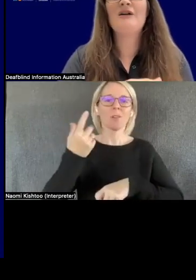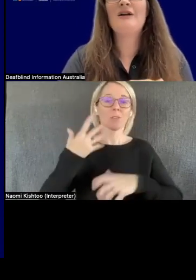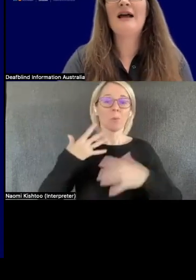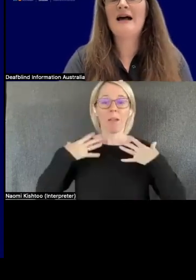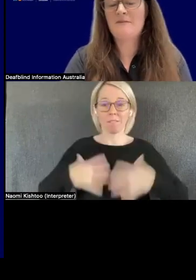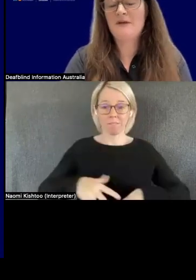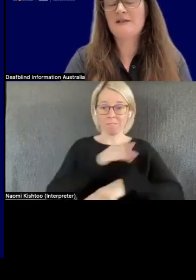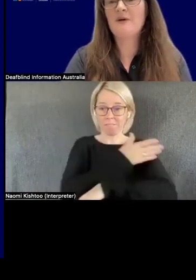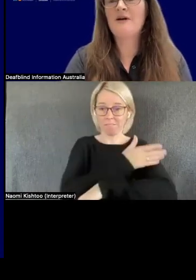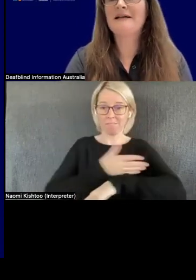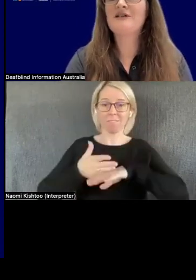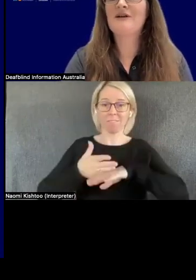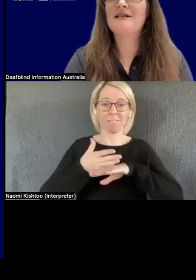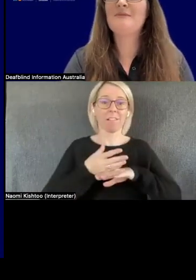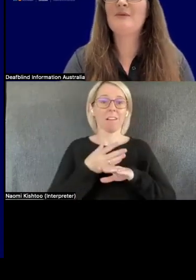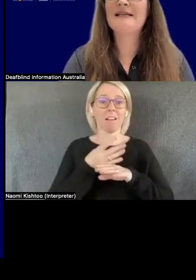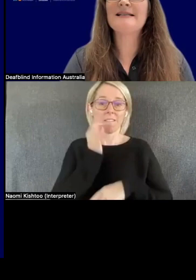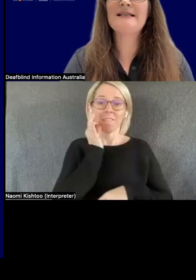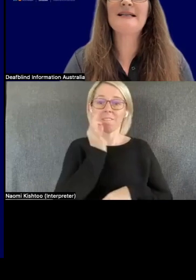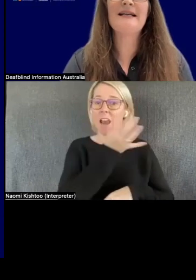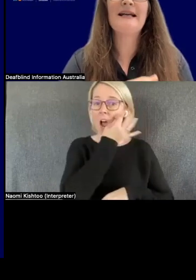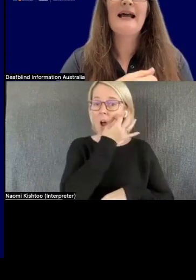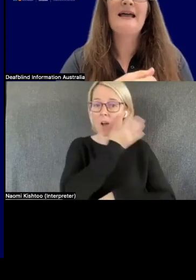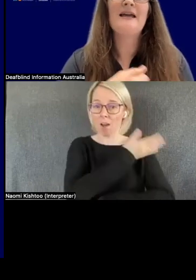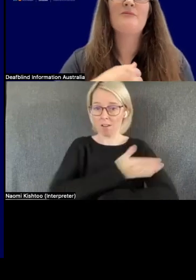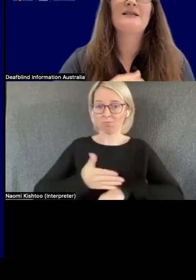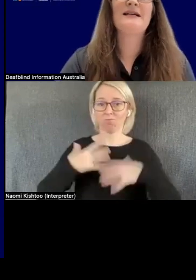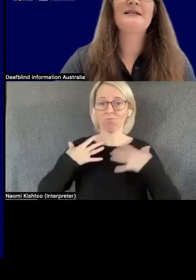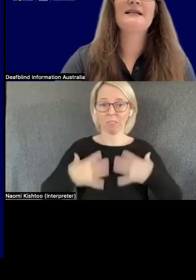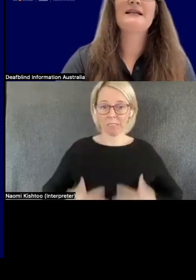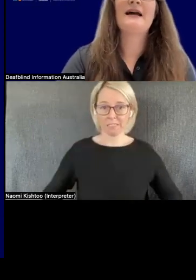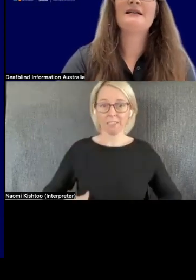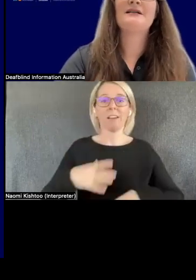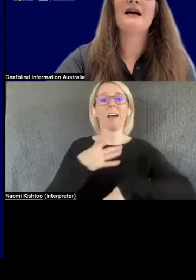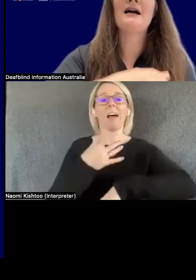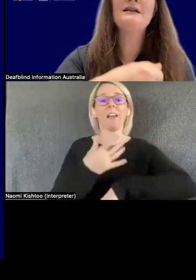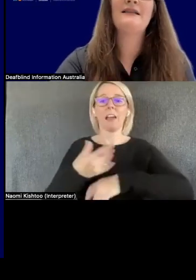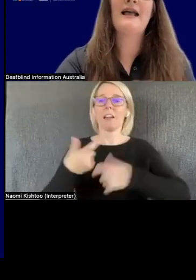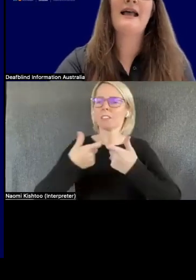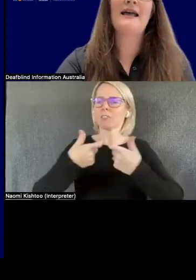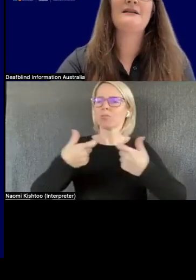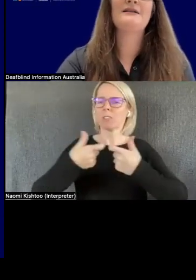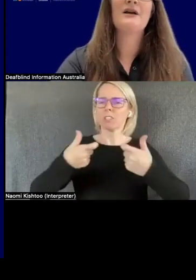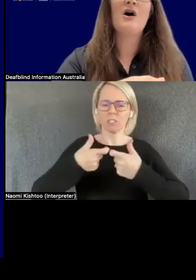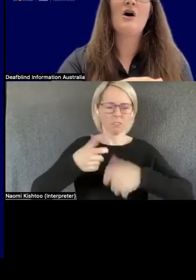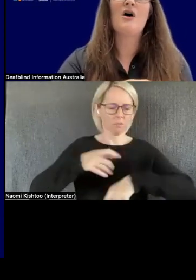who is wearing a stretchy bracelet and they’re presenting that under the hand